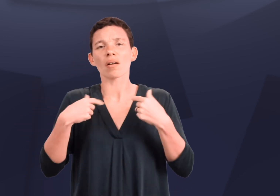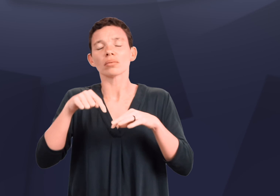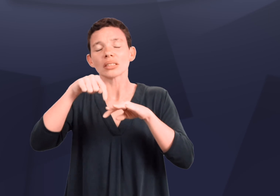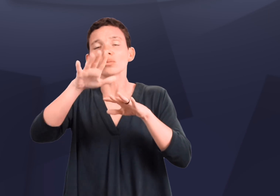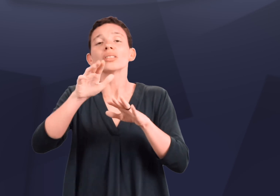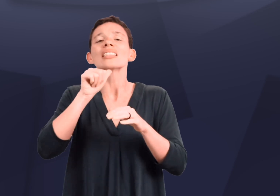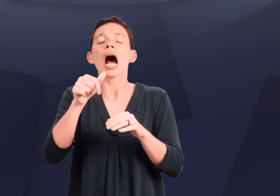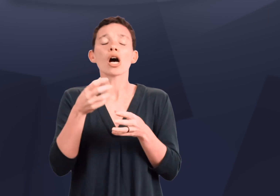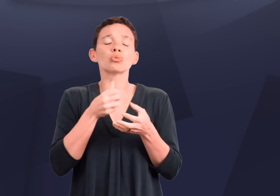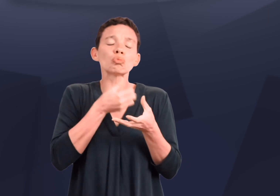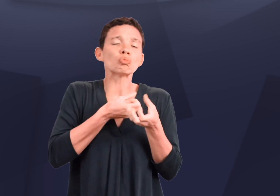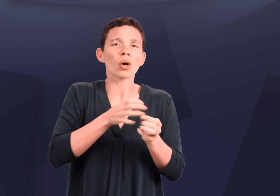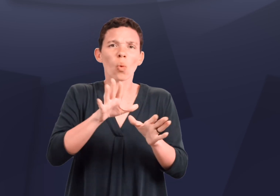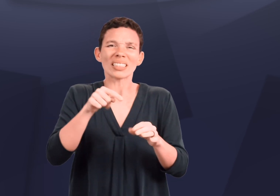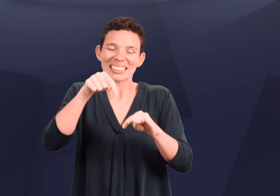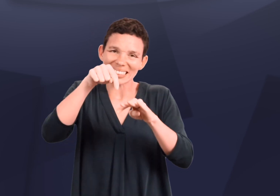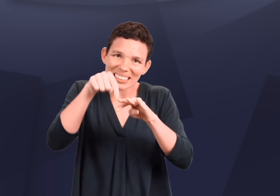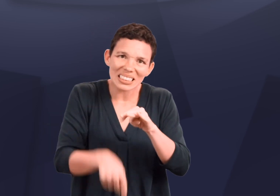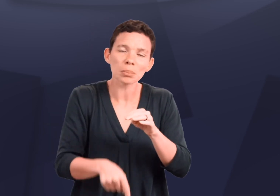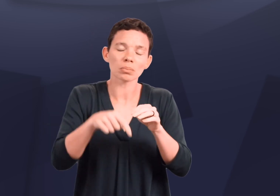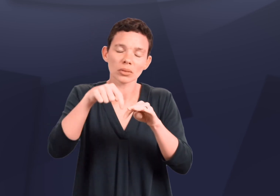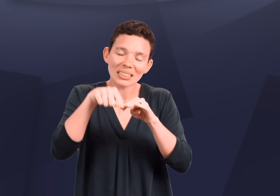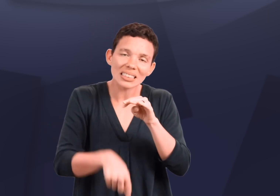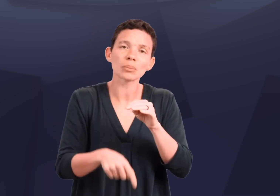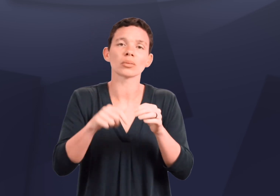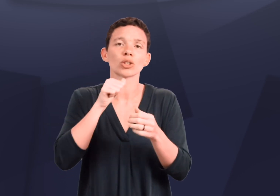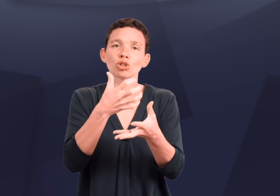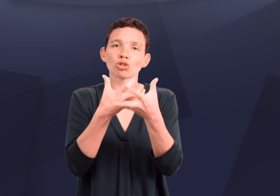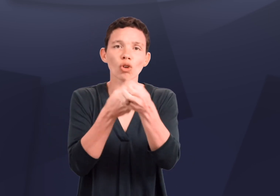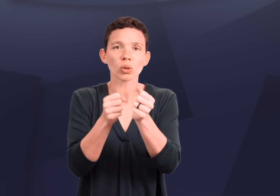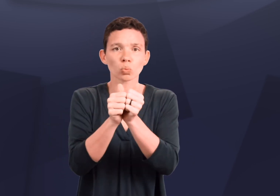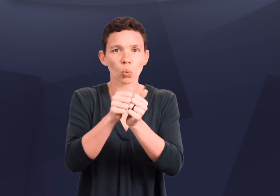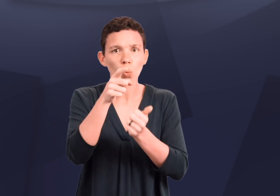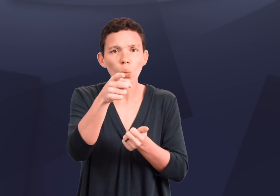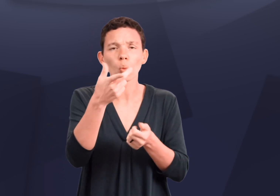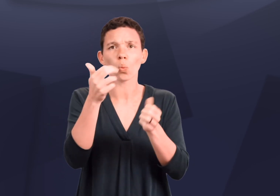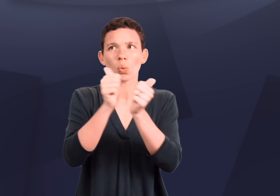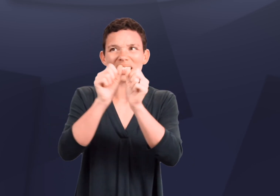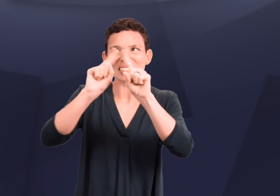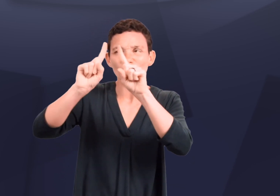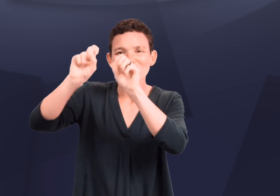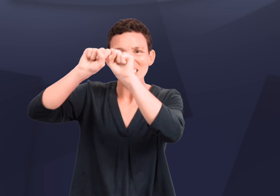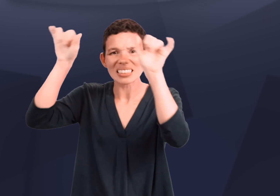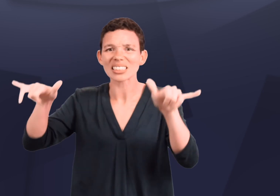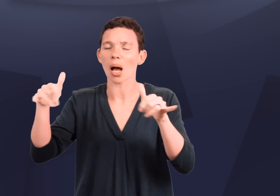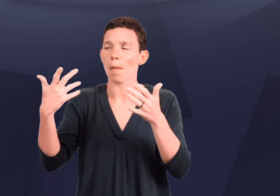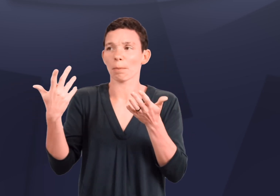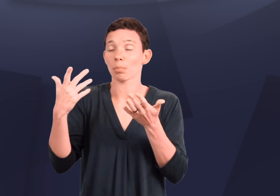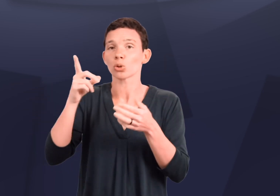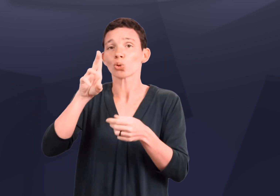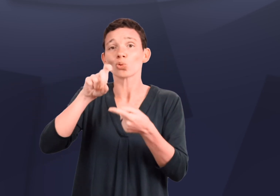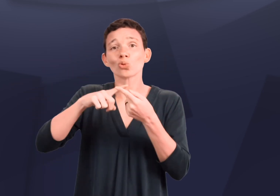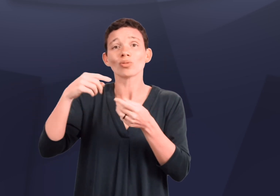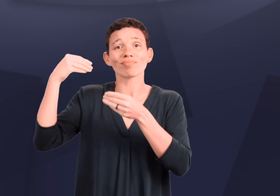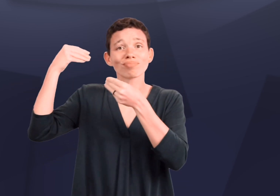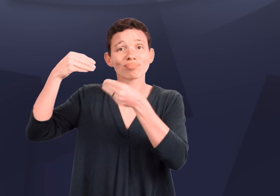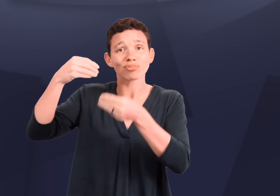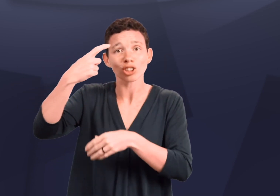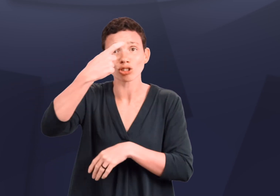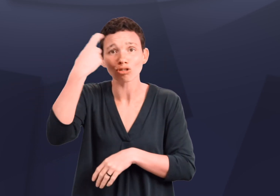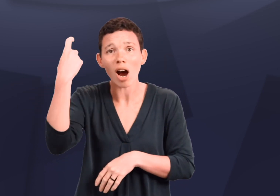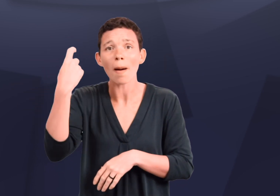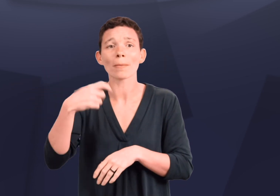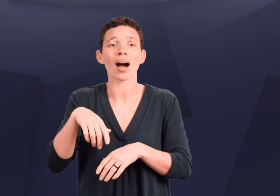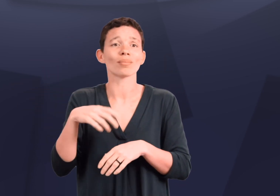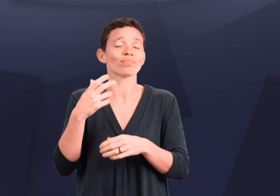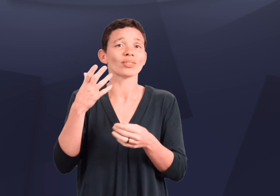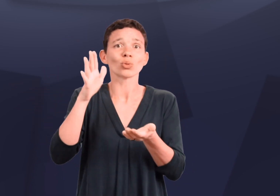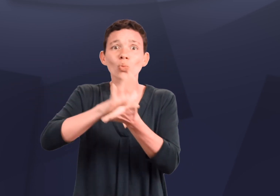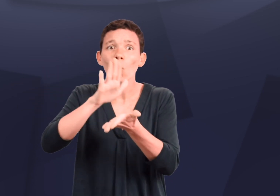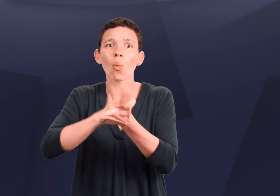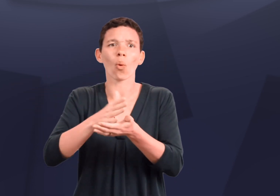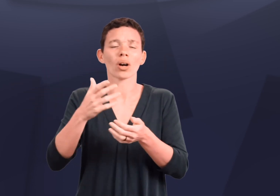Think about the family's deep distrust, of the different systems, the intergenerational trauma